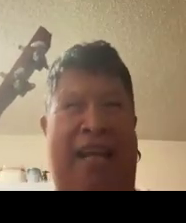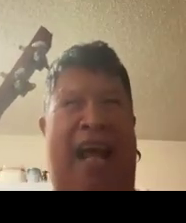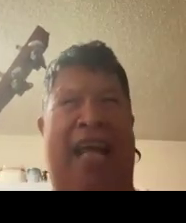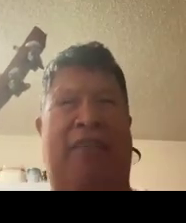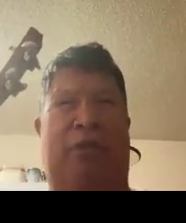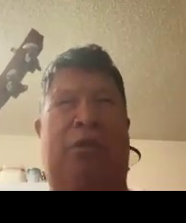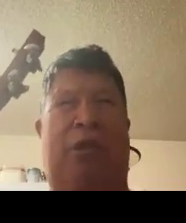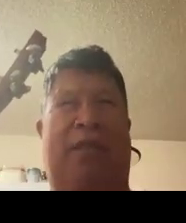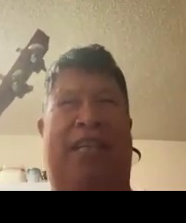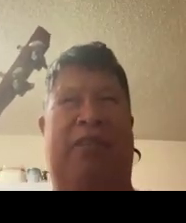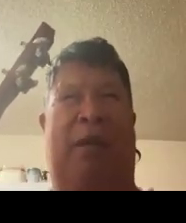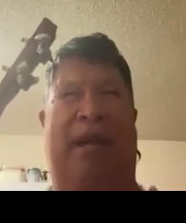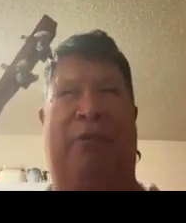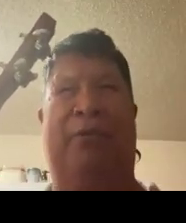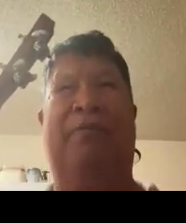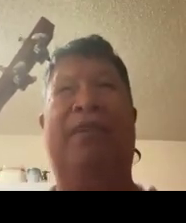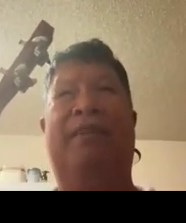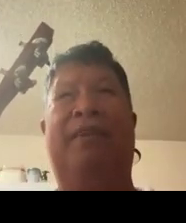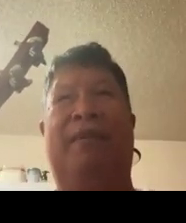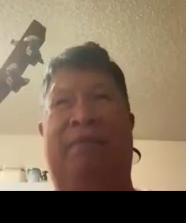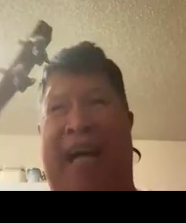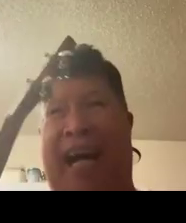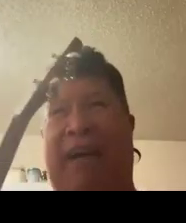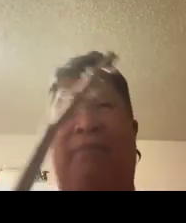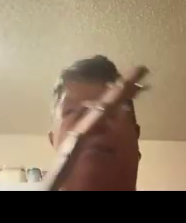iPhone: That I can do certain things on my own. But